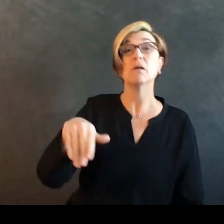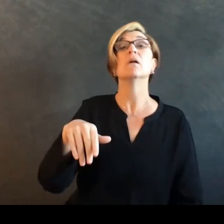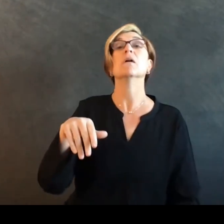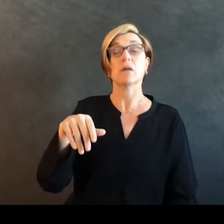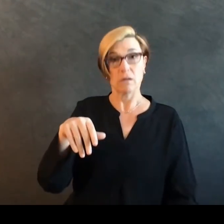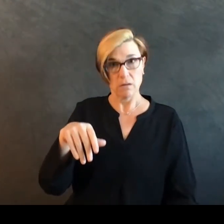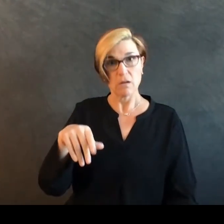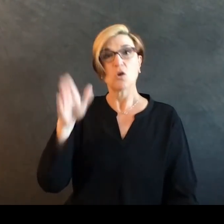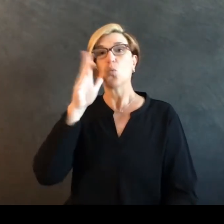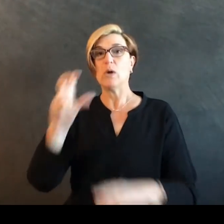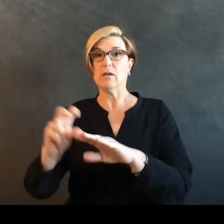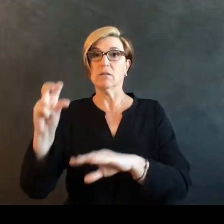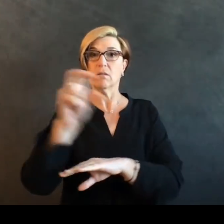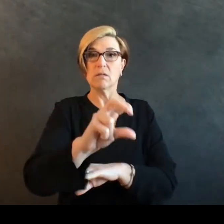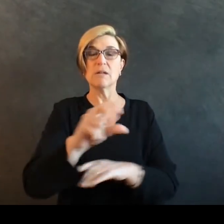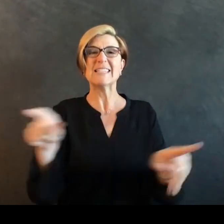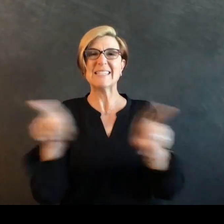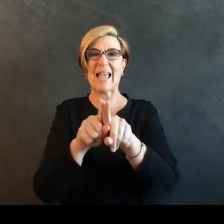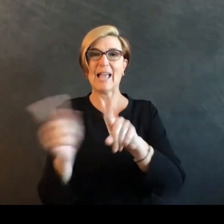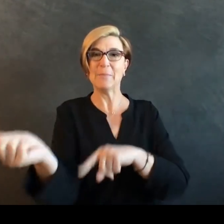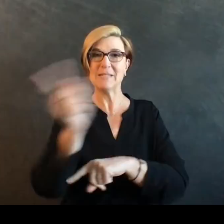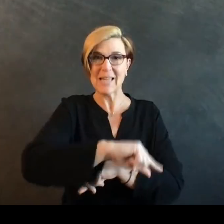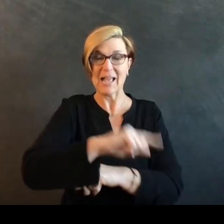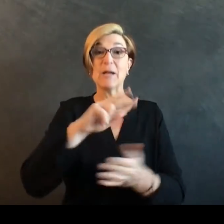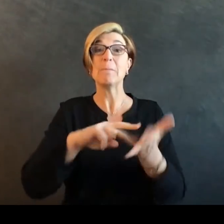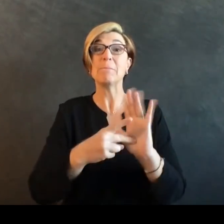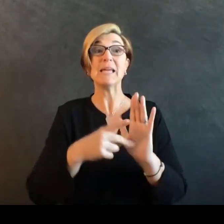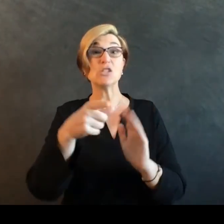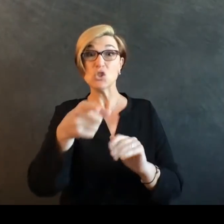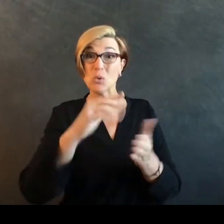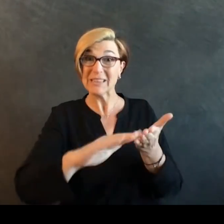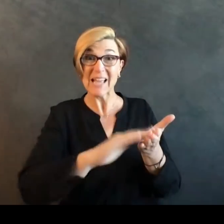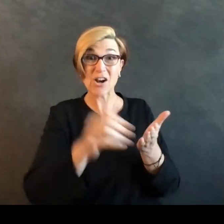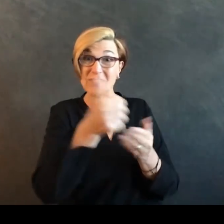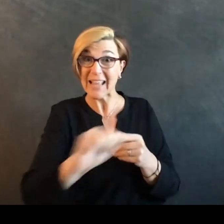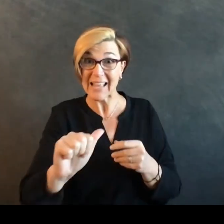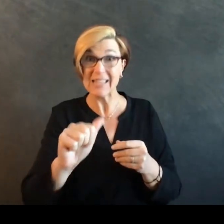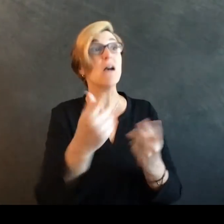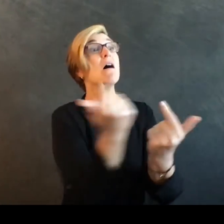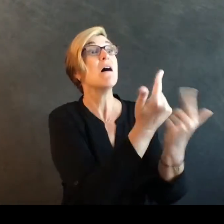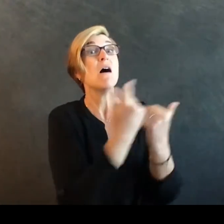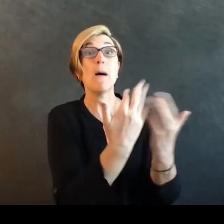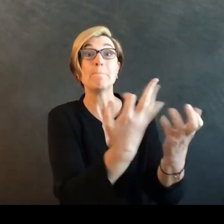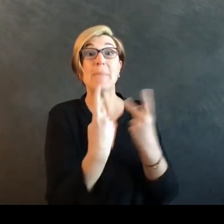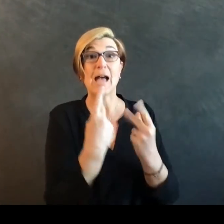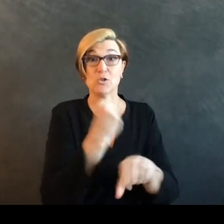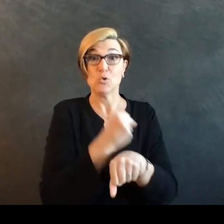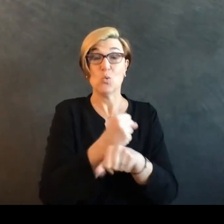you have eight weeks plus overhead this is a very important program I'm pleased